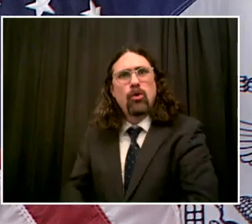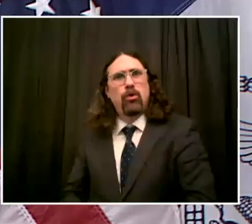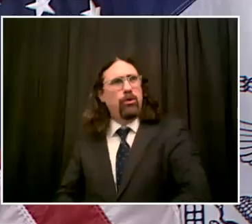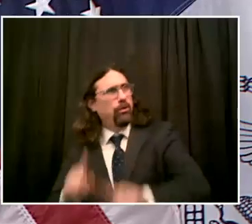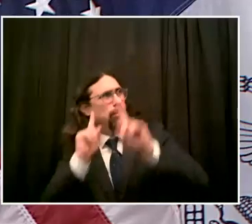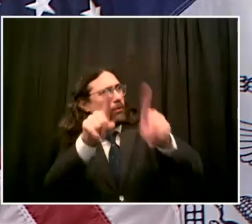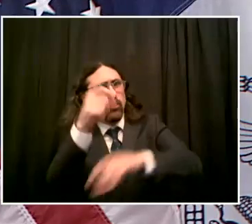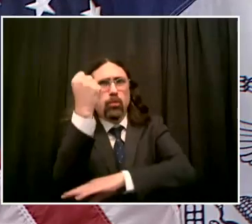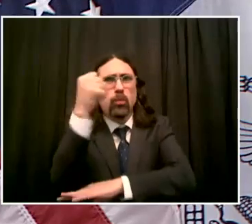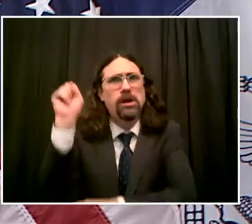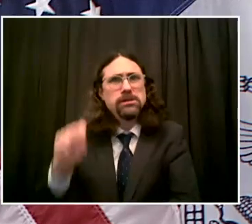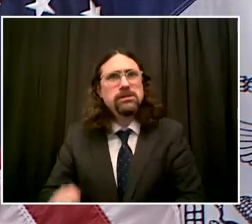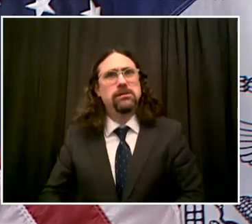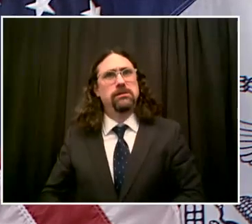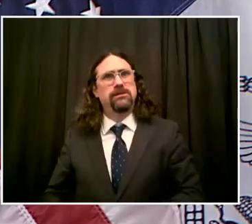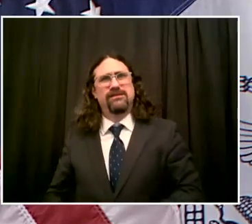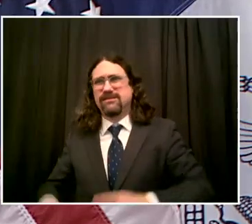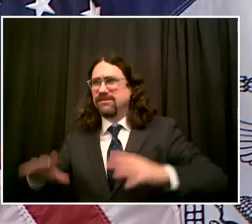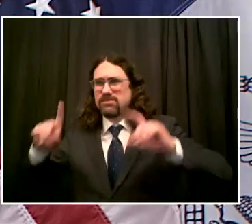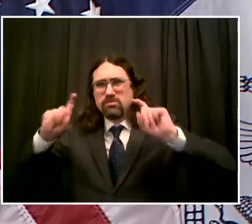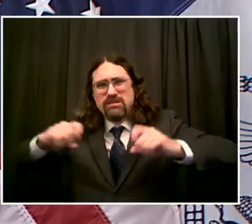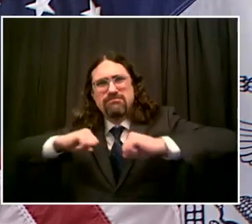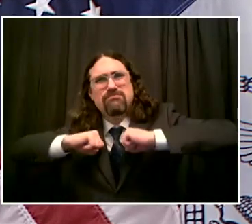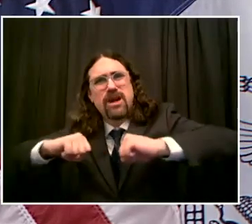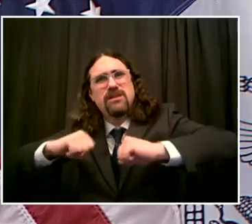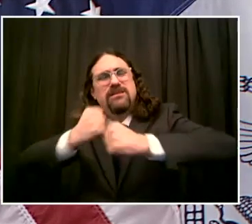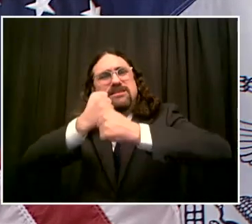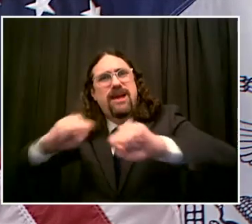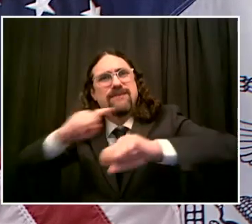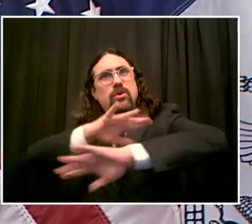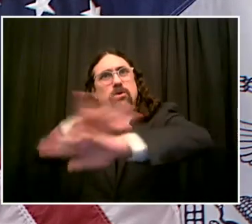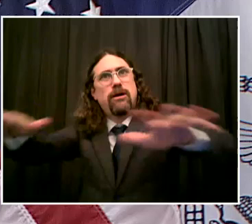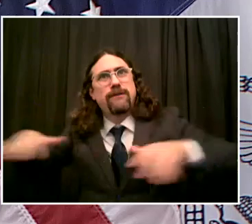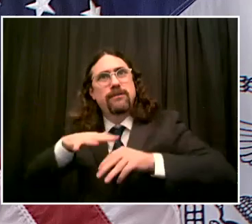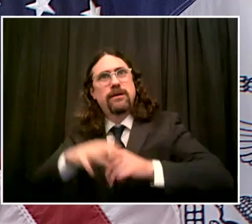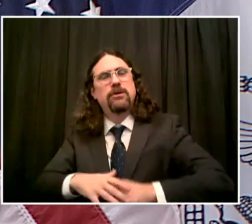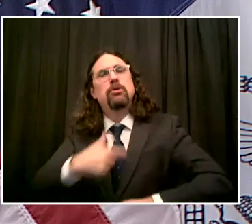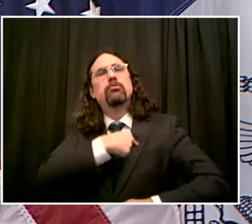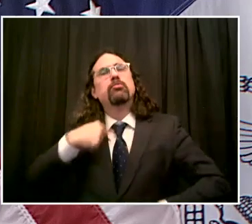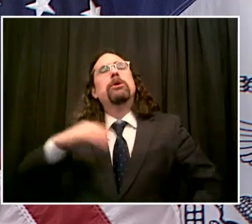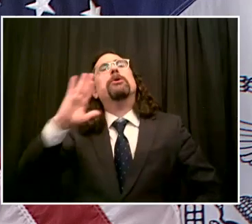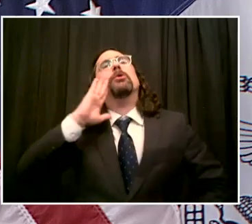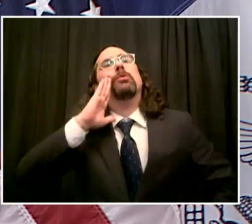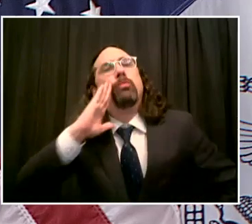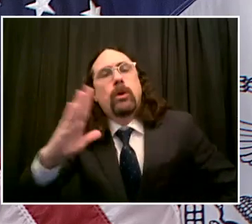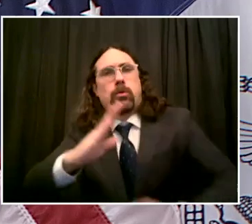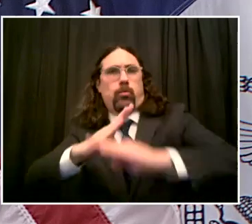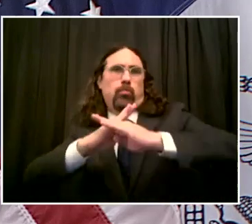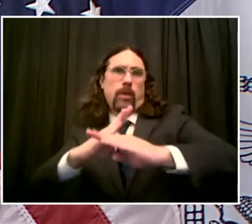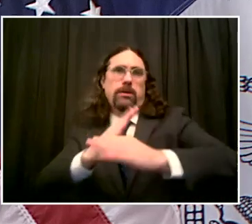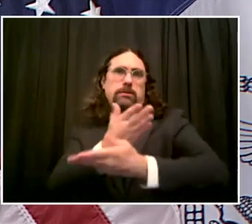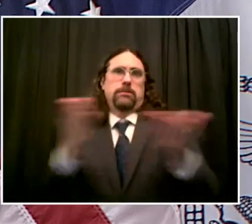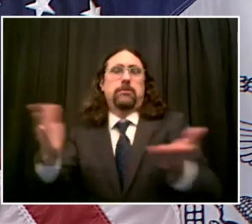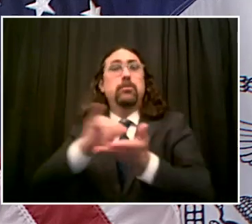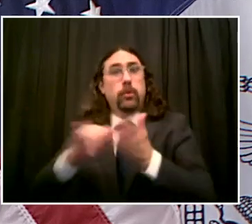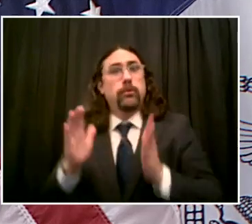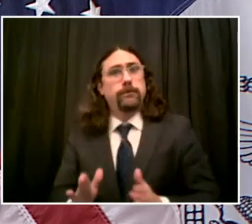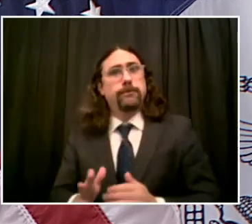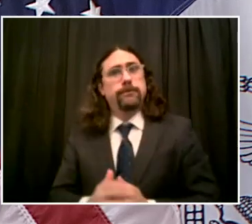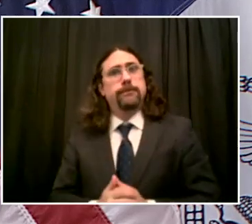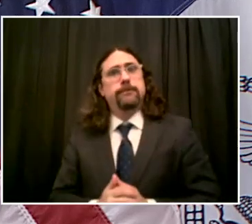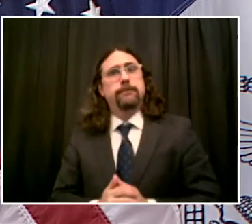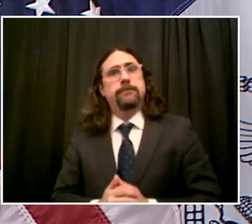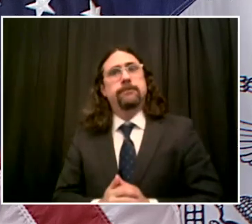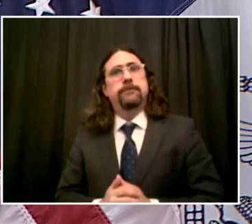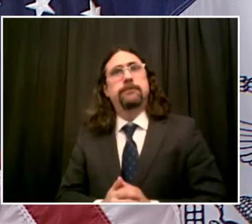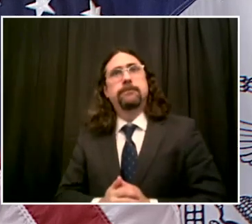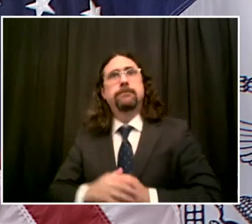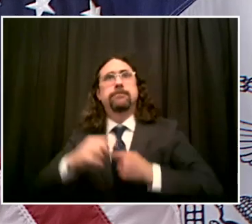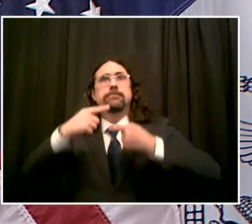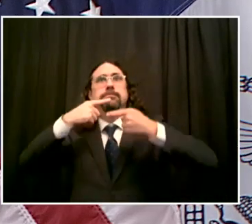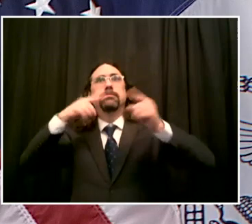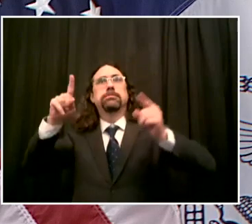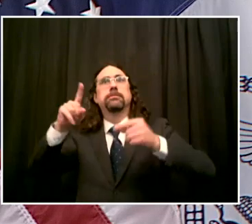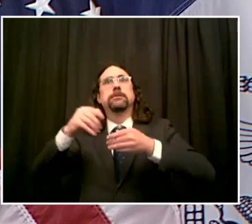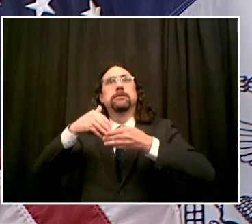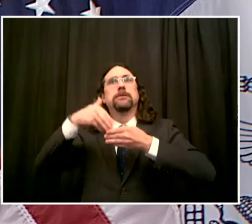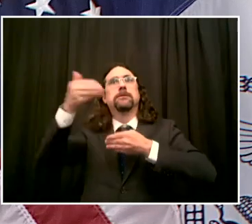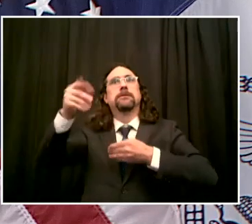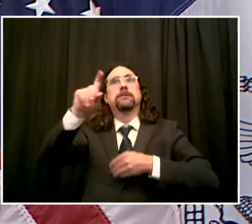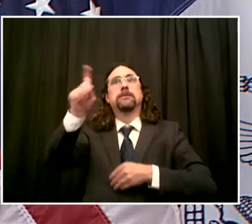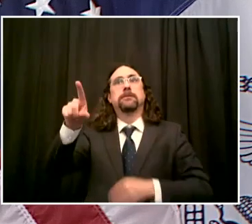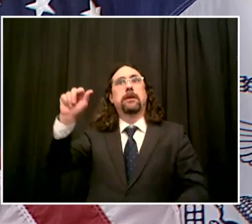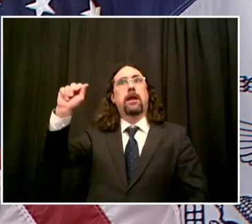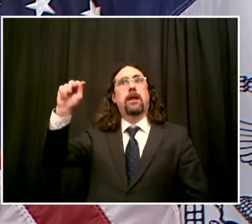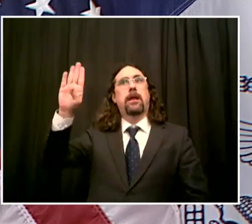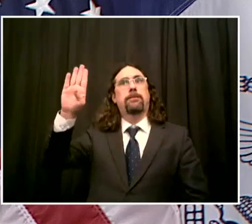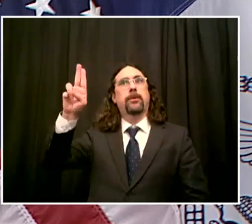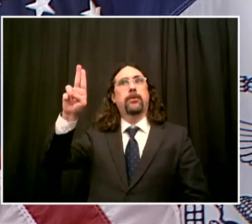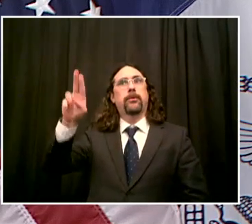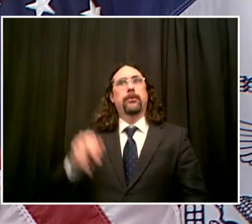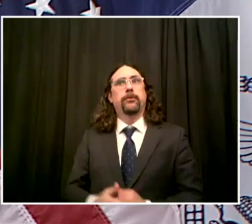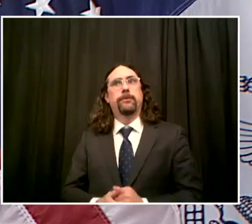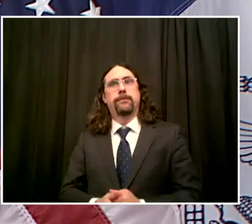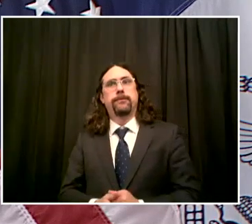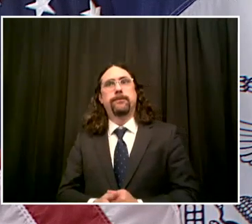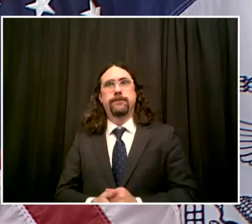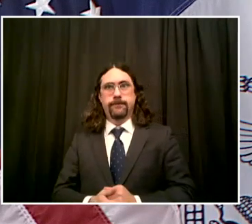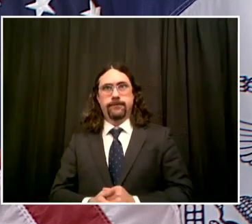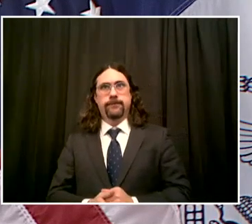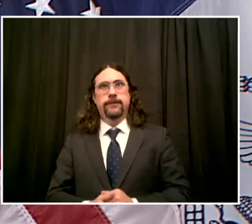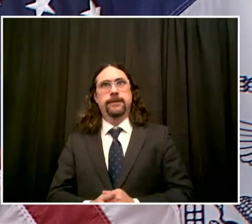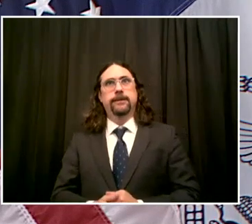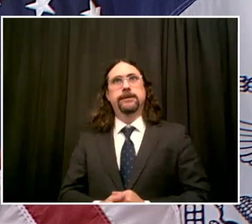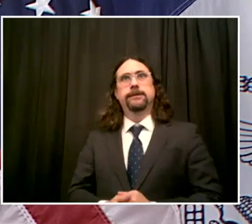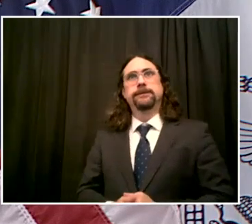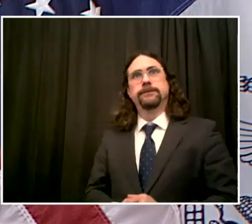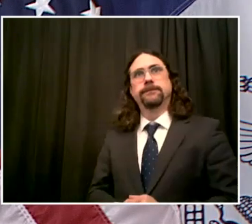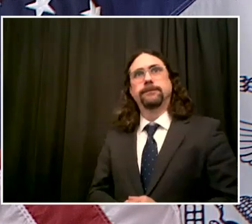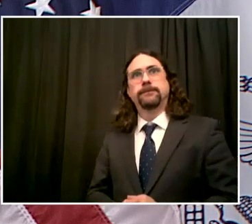I'M EAGER TO HEAR TT.HA